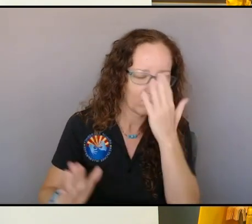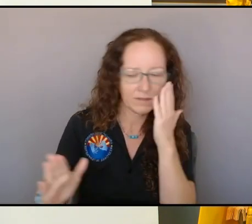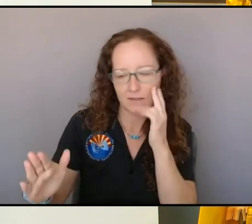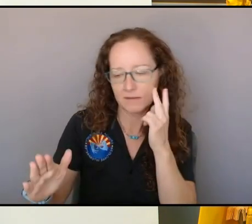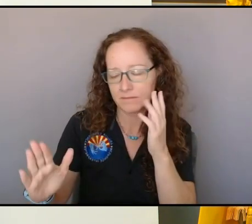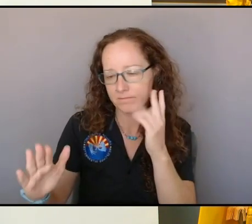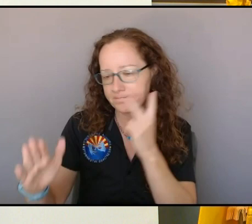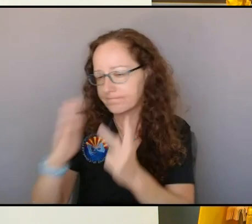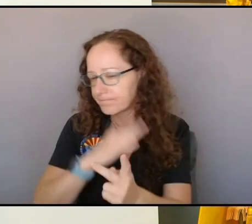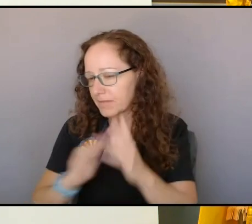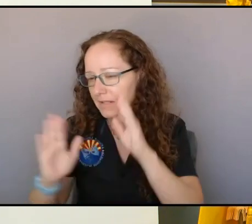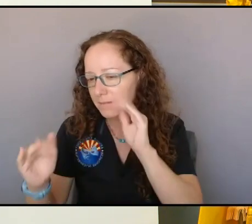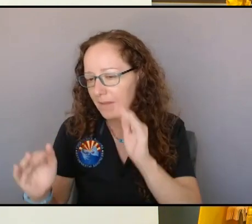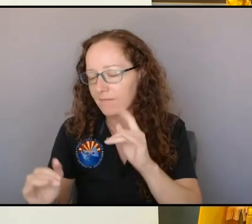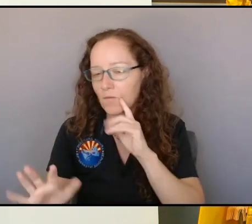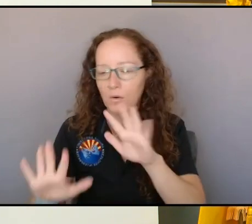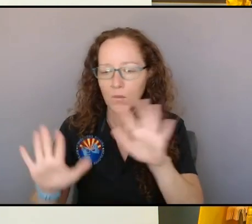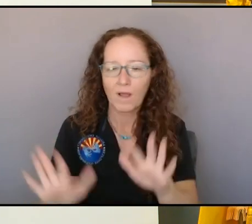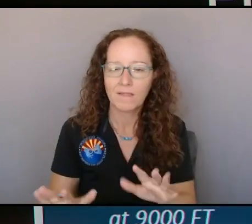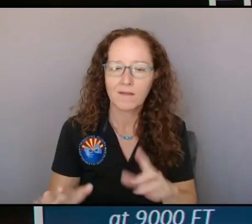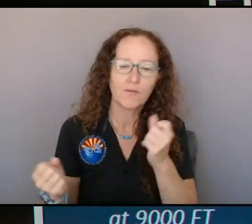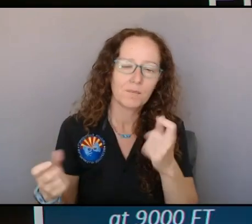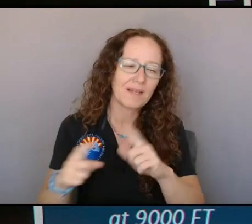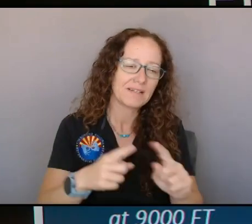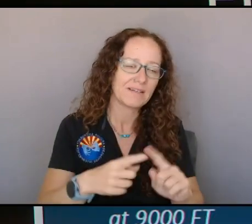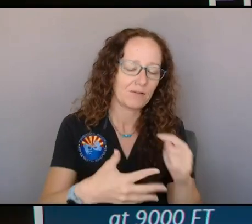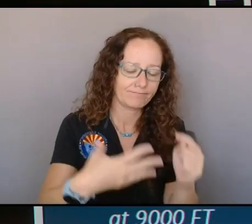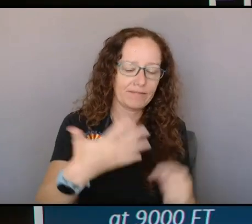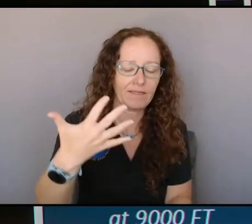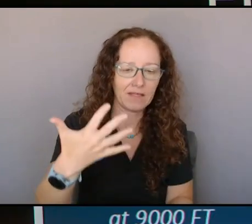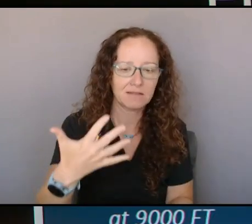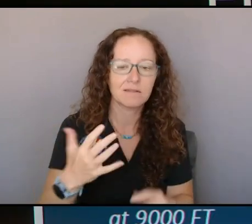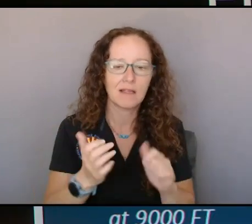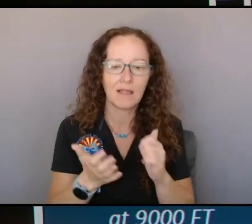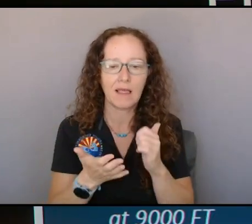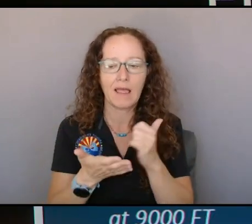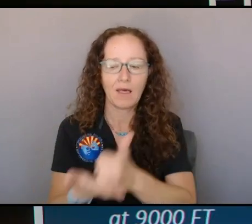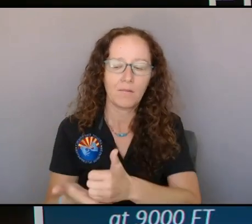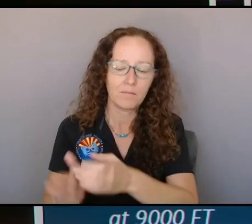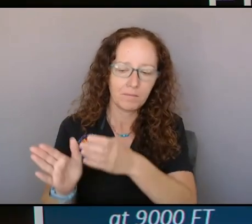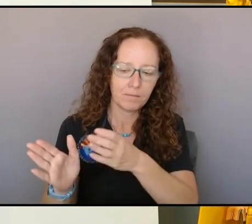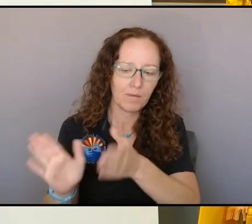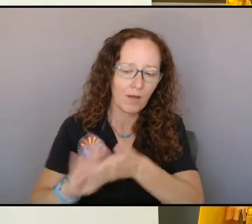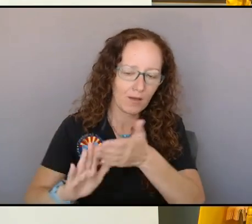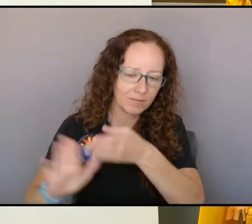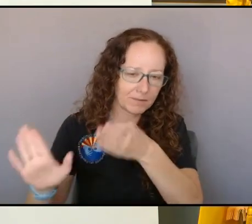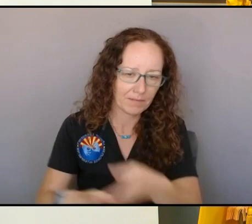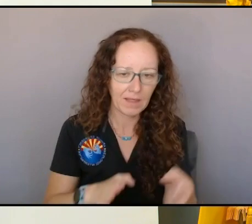can plan accordingly. Remember the green boxes are where we've got moderated fire weather conditions that are in favor of